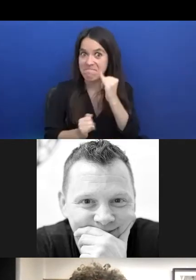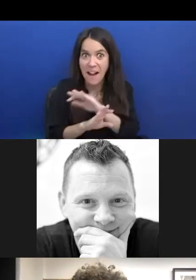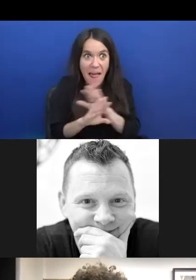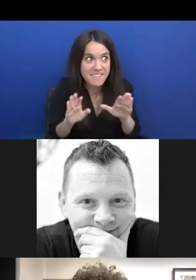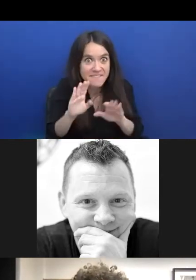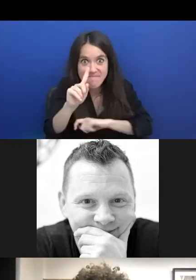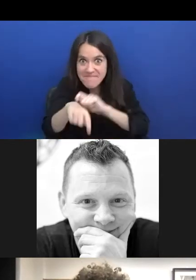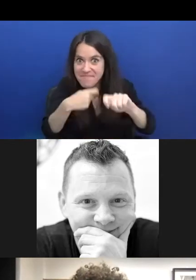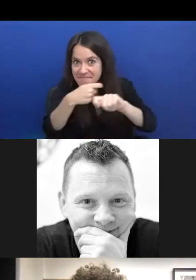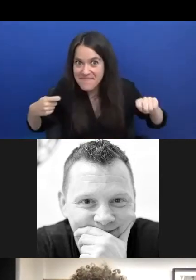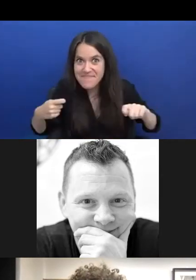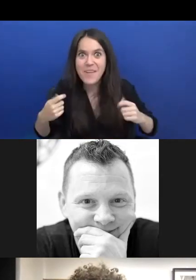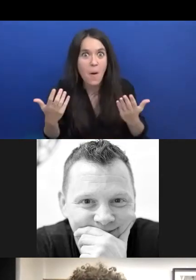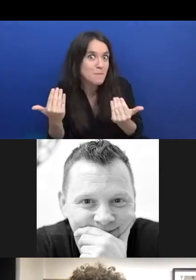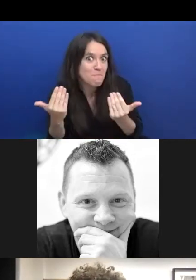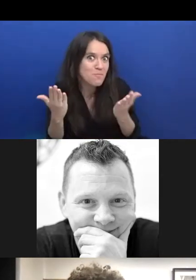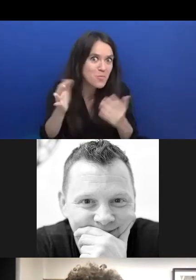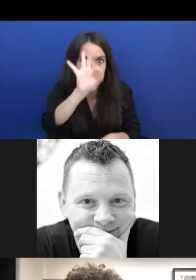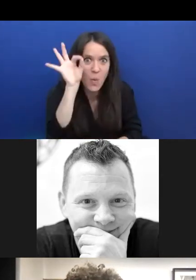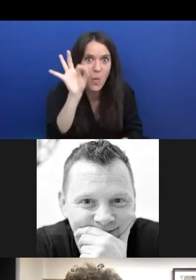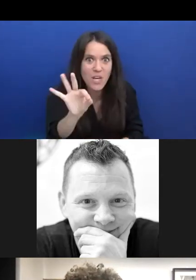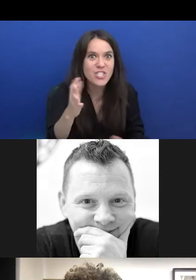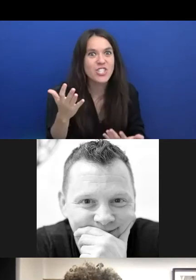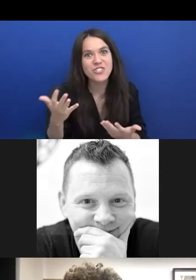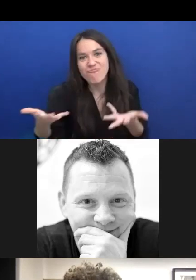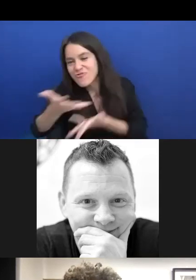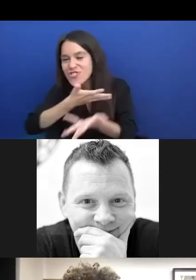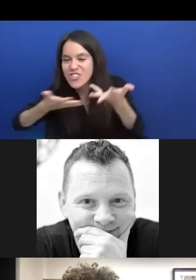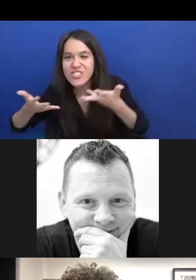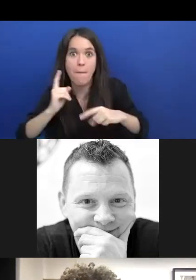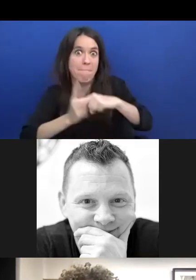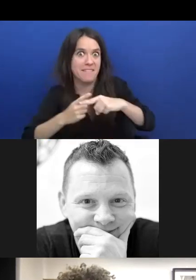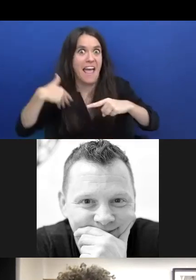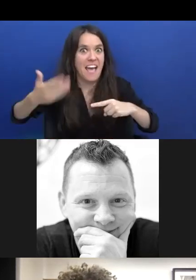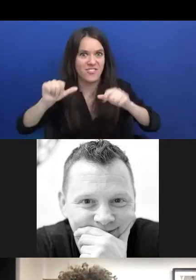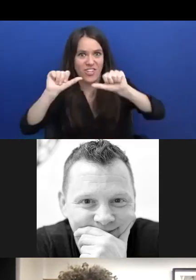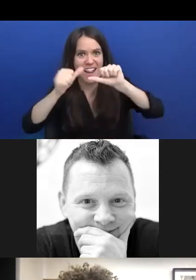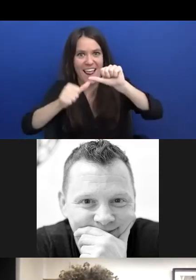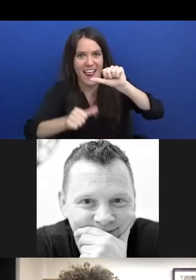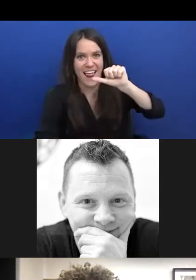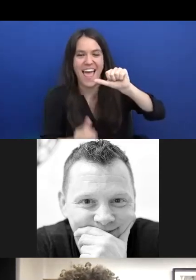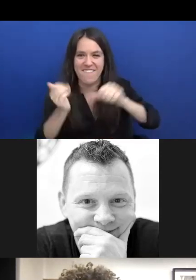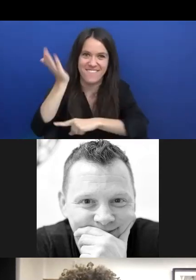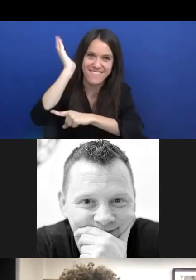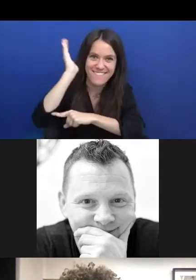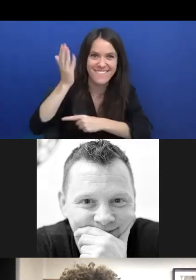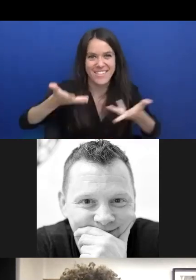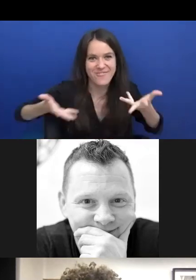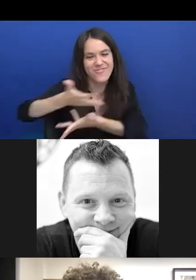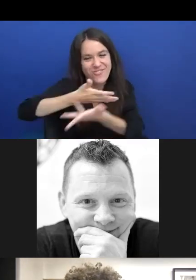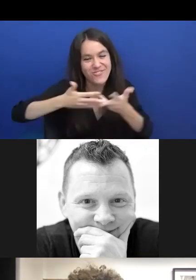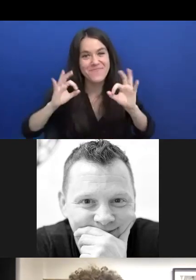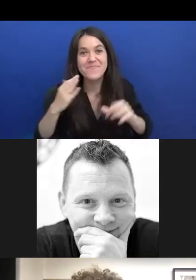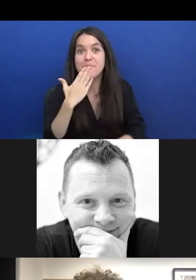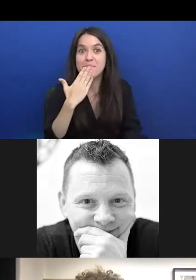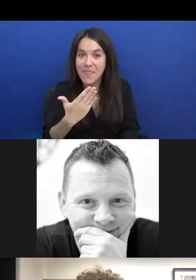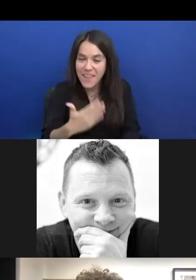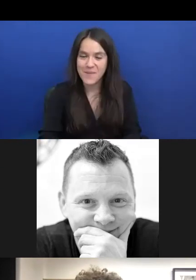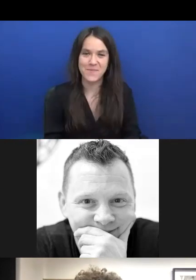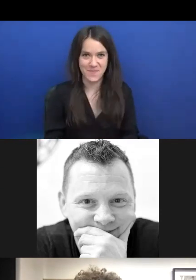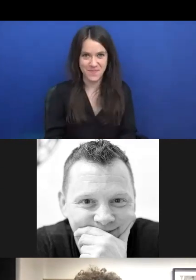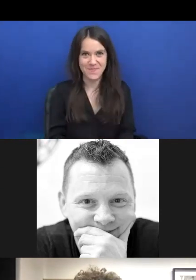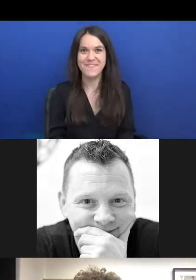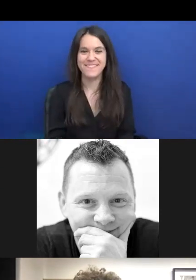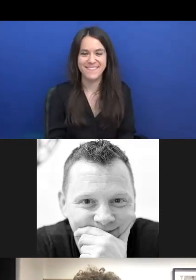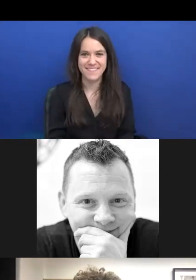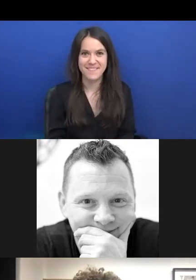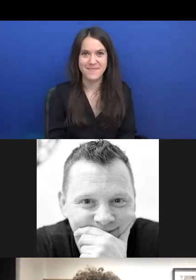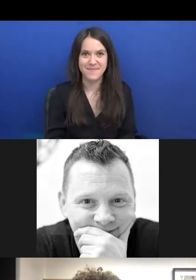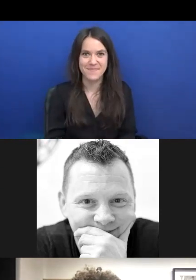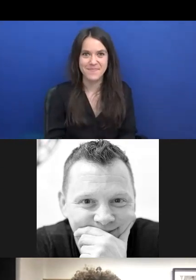and also to the following sessions discussing all the great talks that have been uploaded